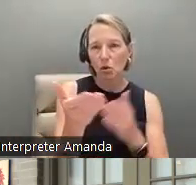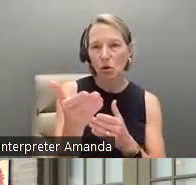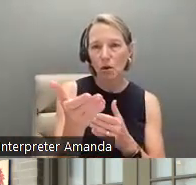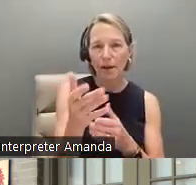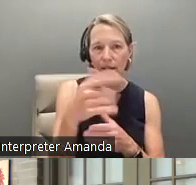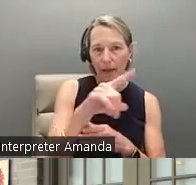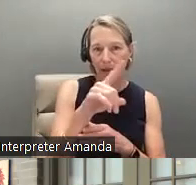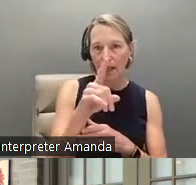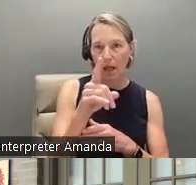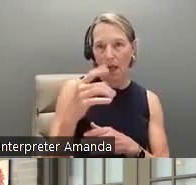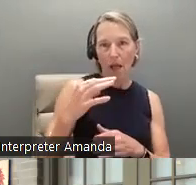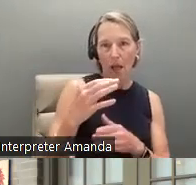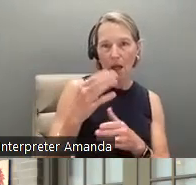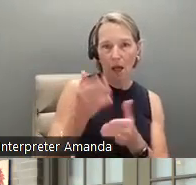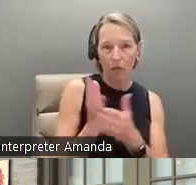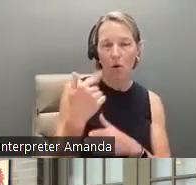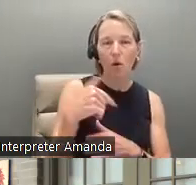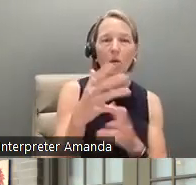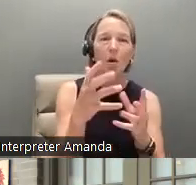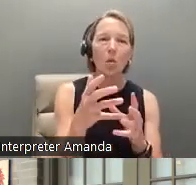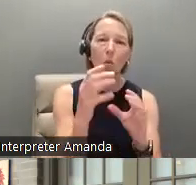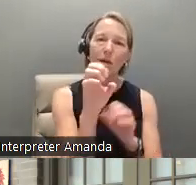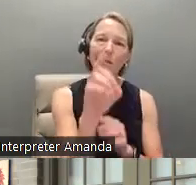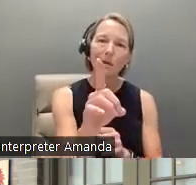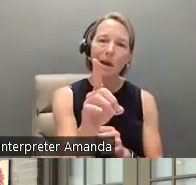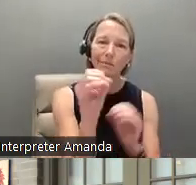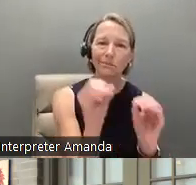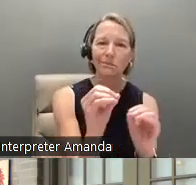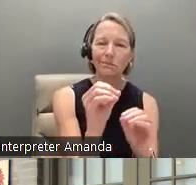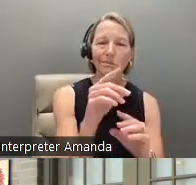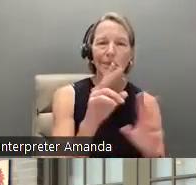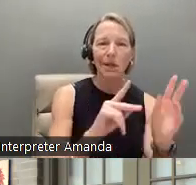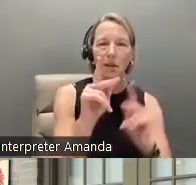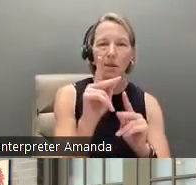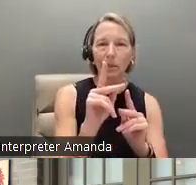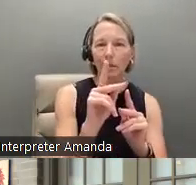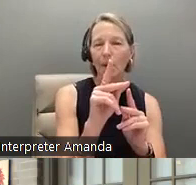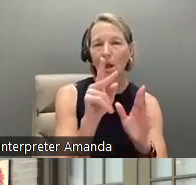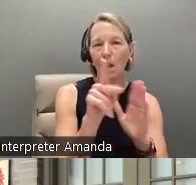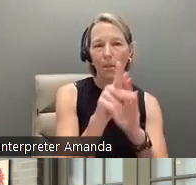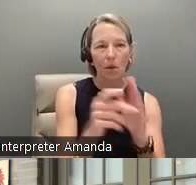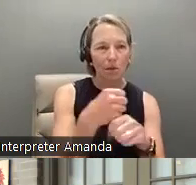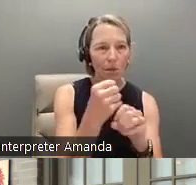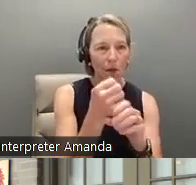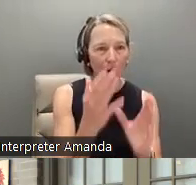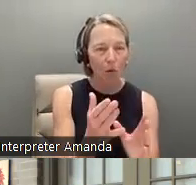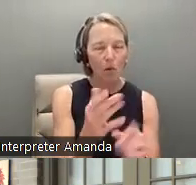are entitled to and then we want to educate the public stakeholders and policy makers about laws